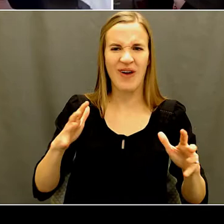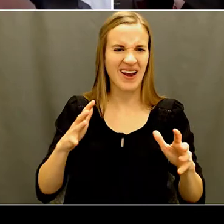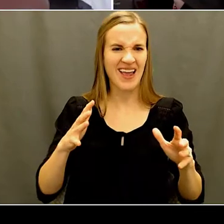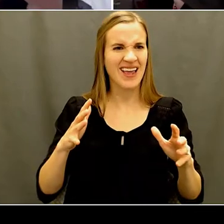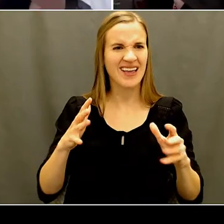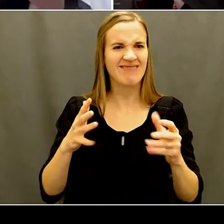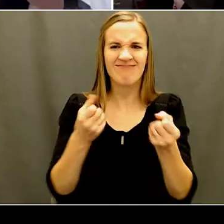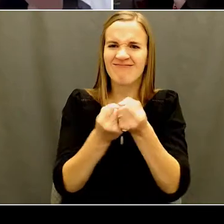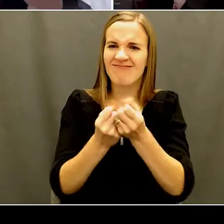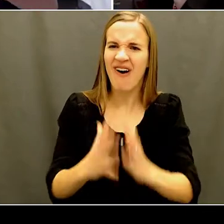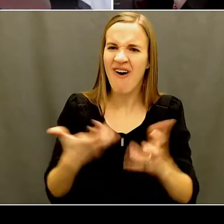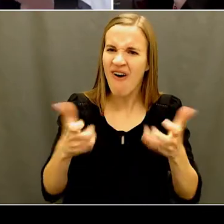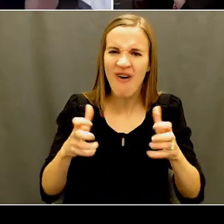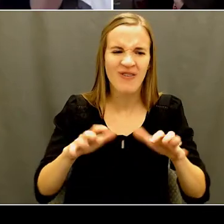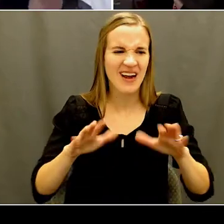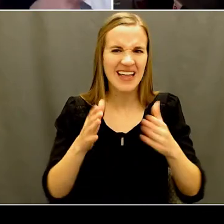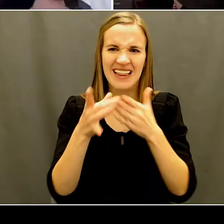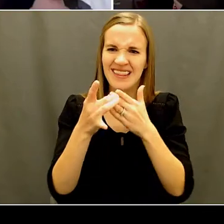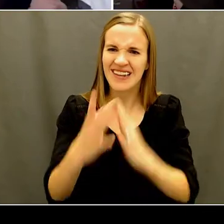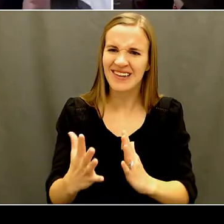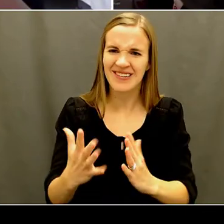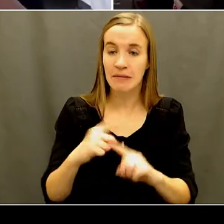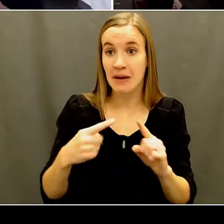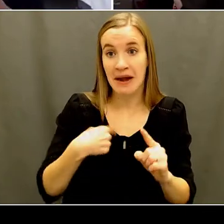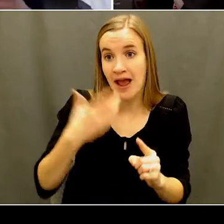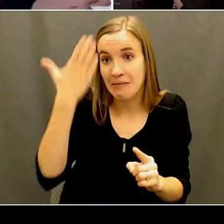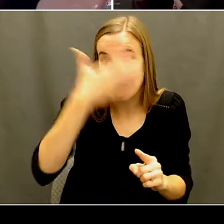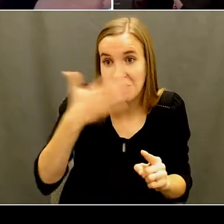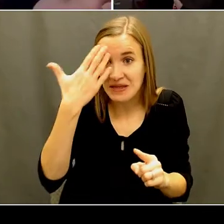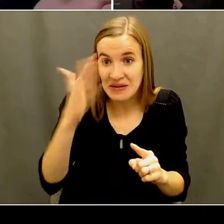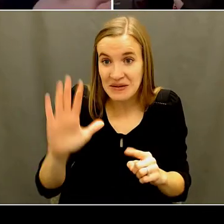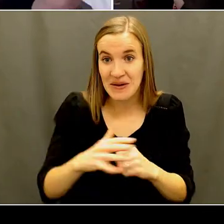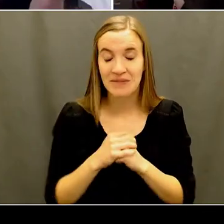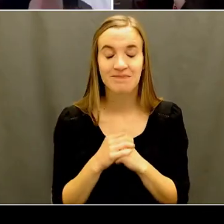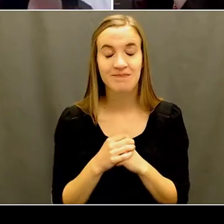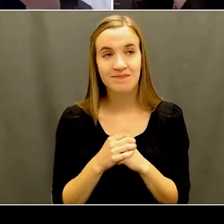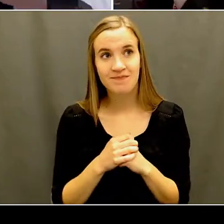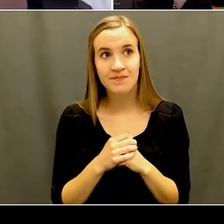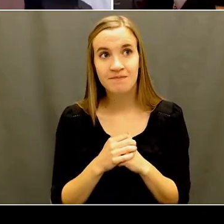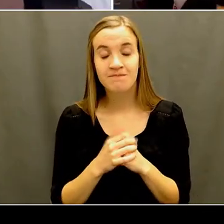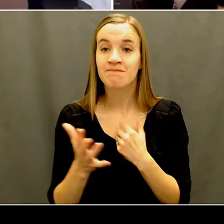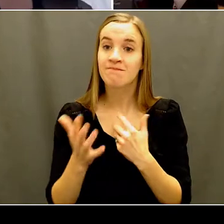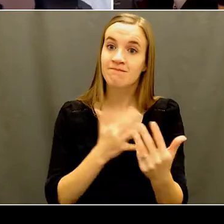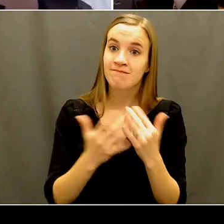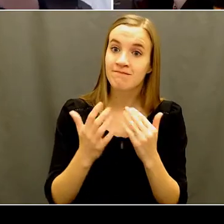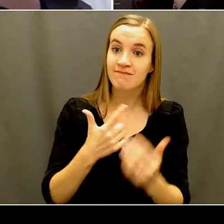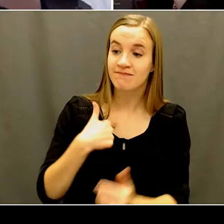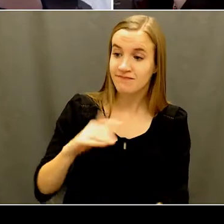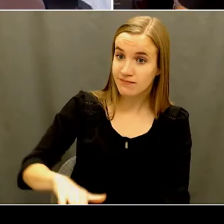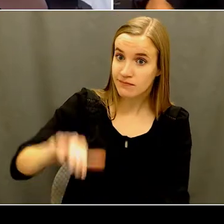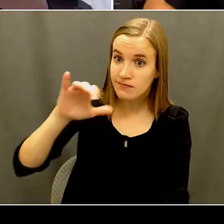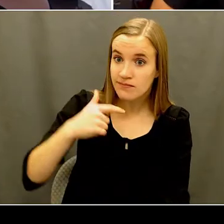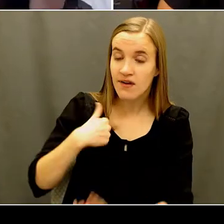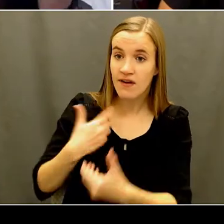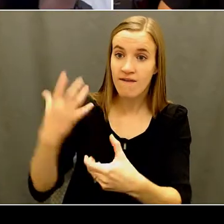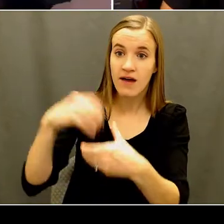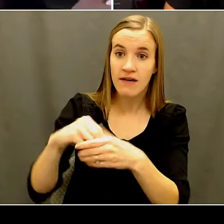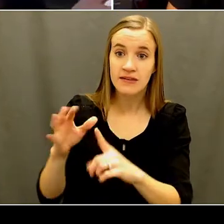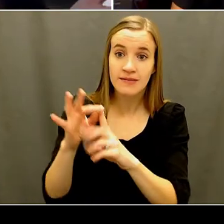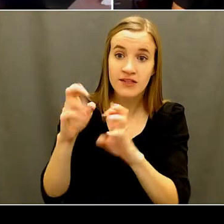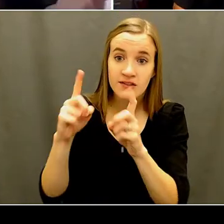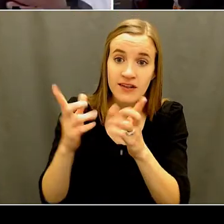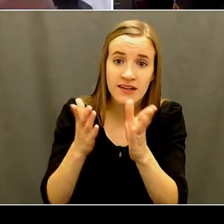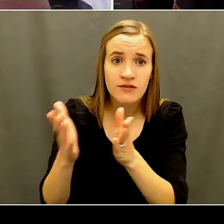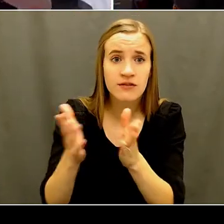up, I was in special education services, I got- I was on benefits, right? Which